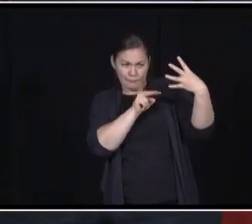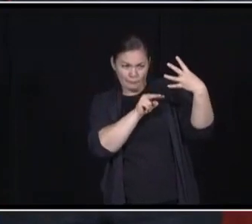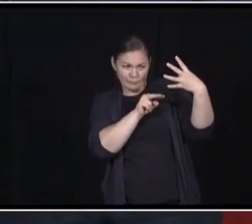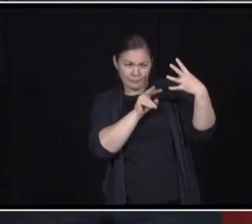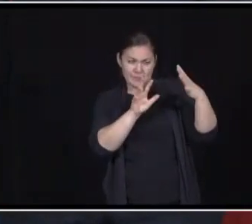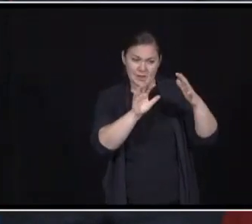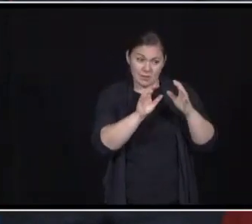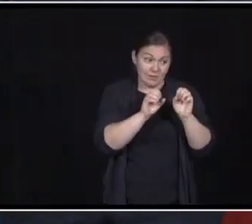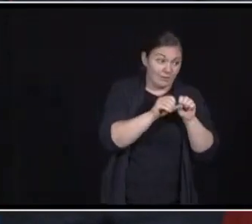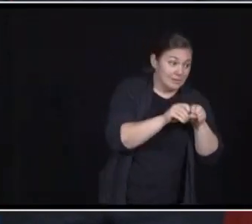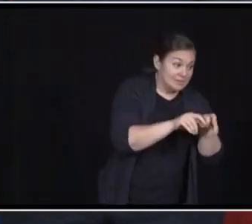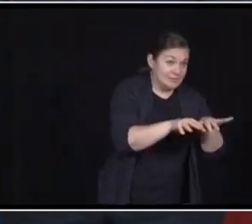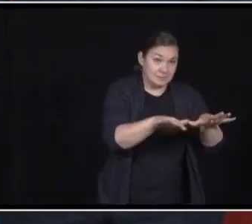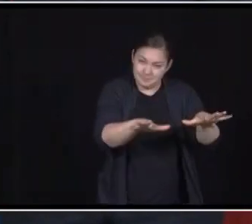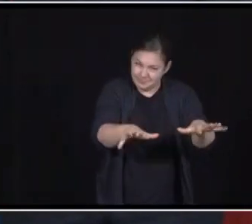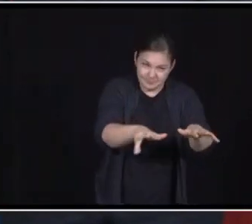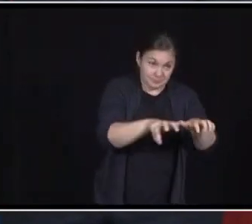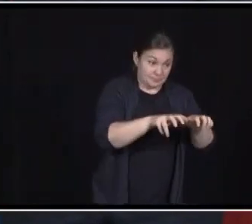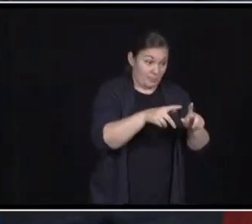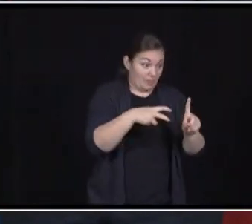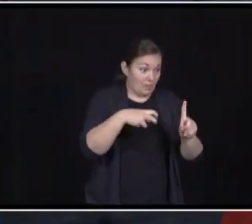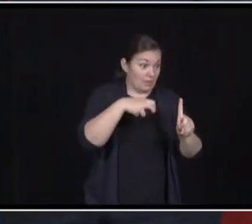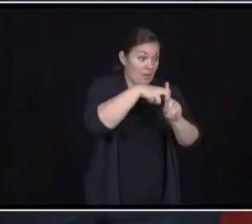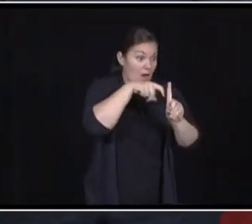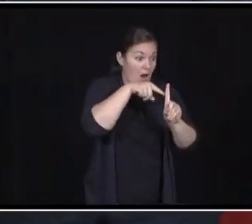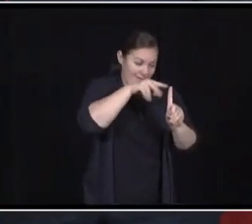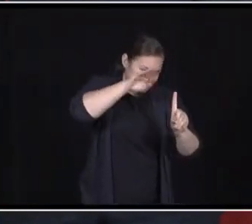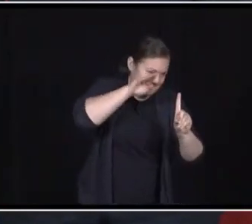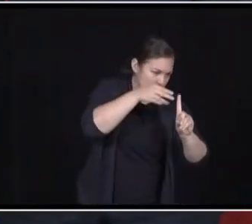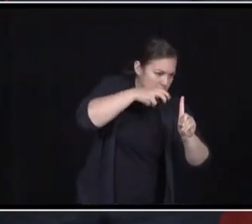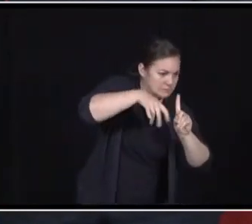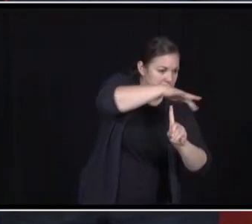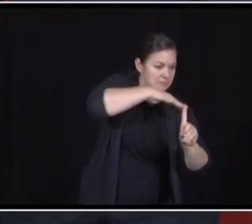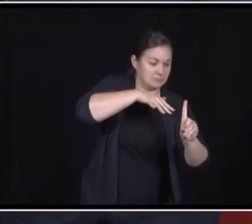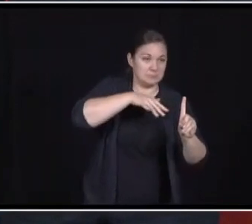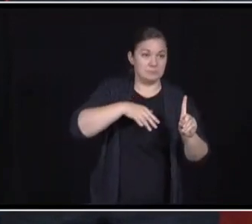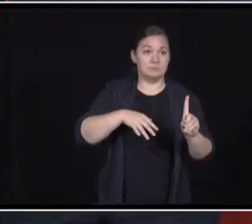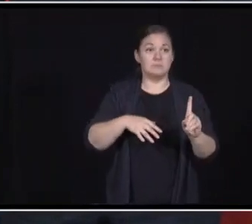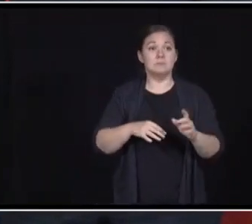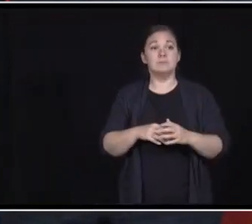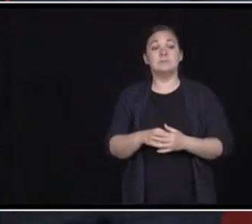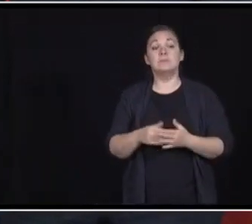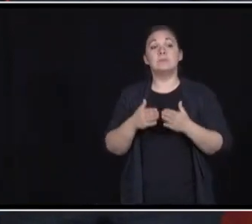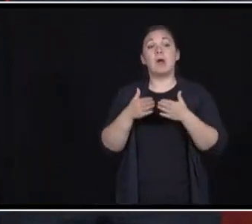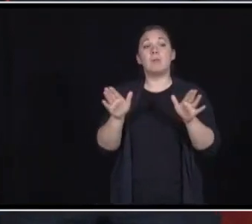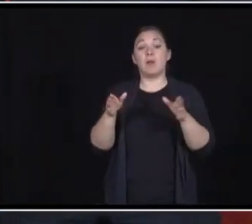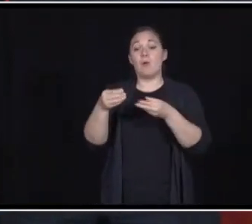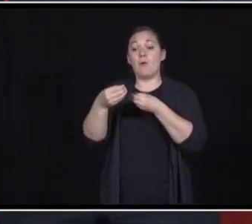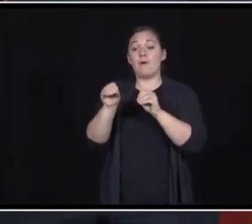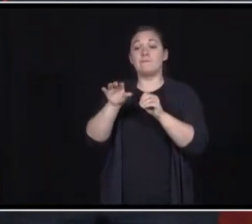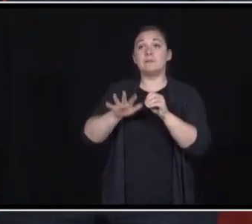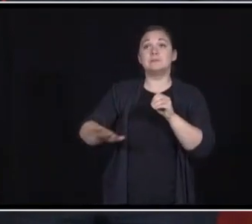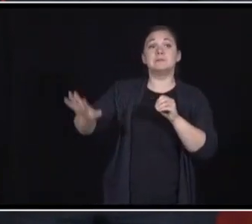overall. As the minister alluded to, many things are in place to monitor that.